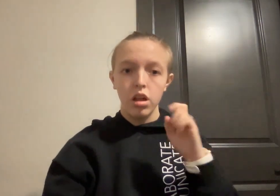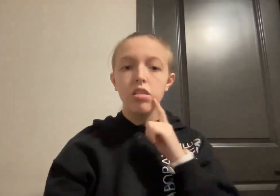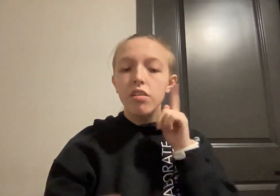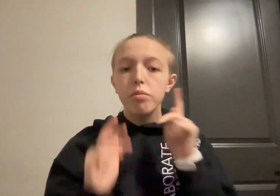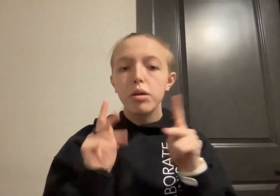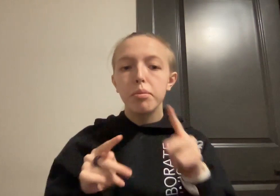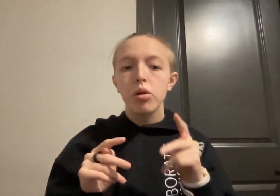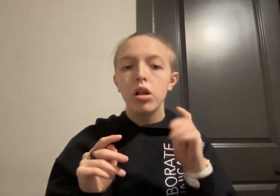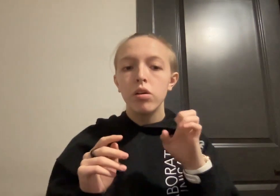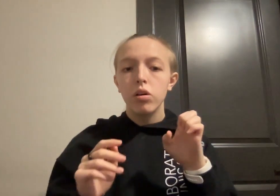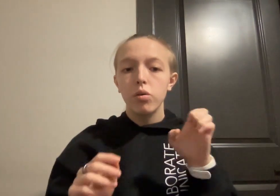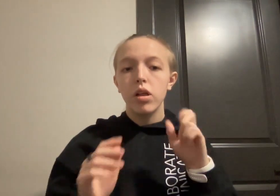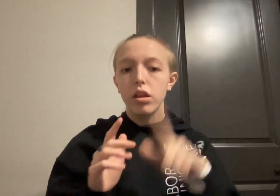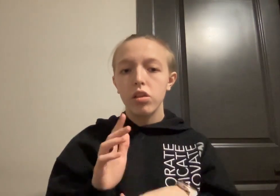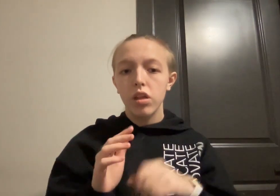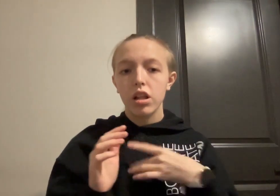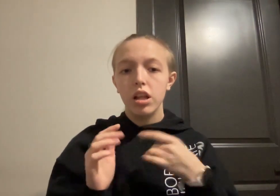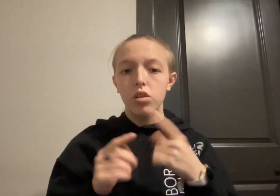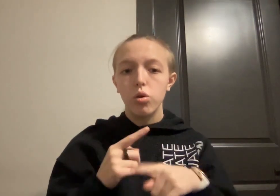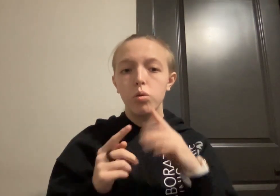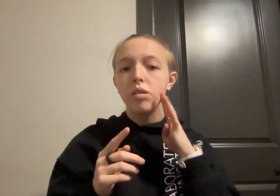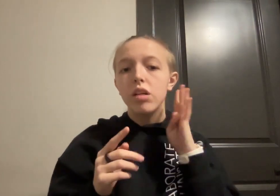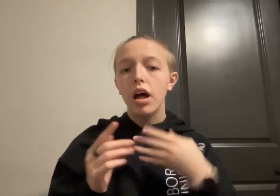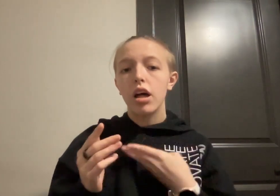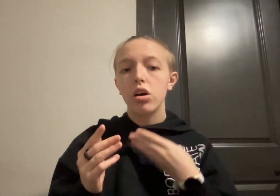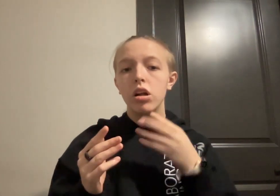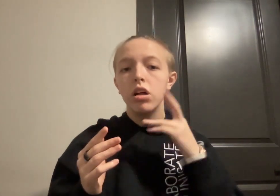deaf people were less likely to be hired